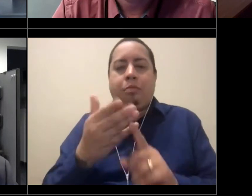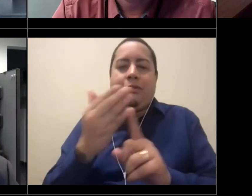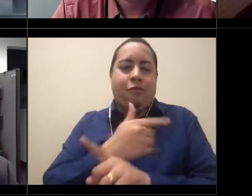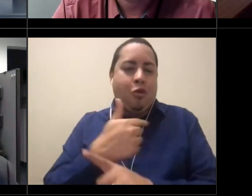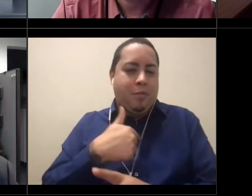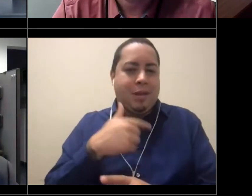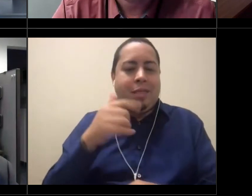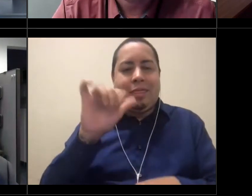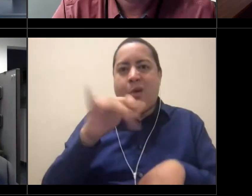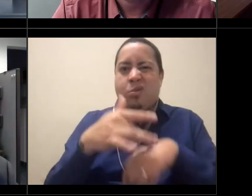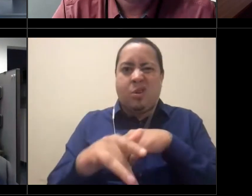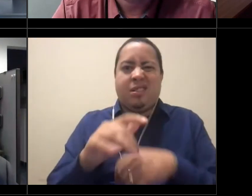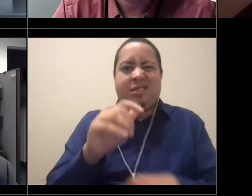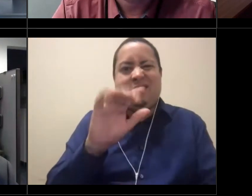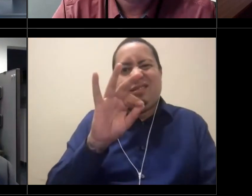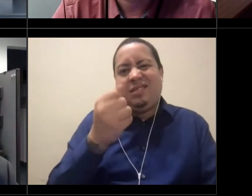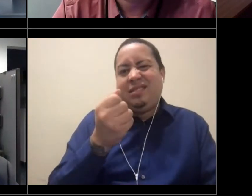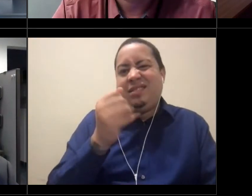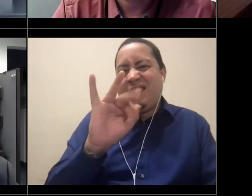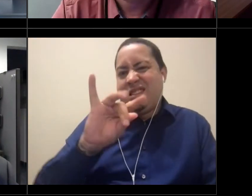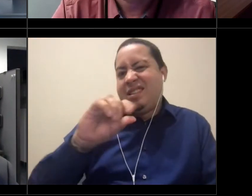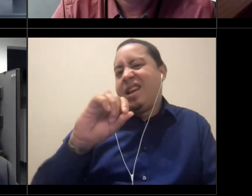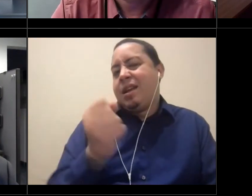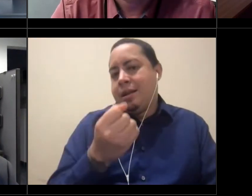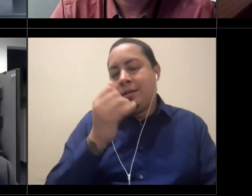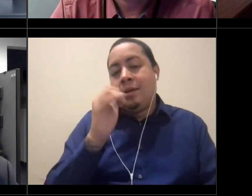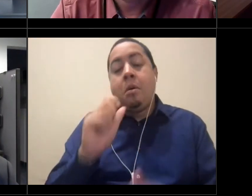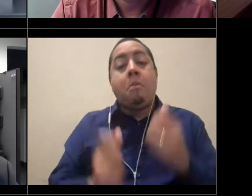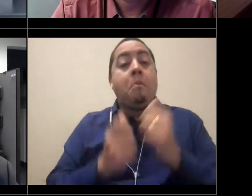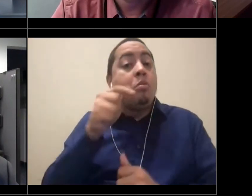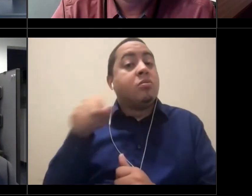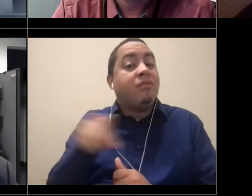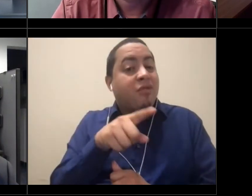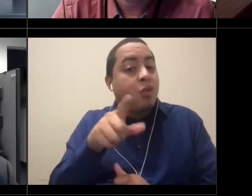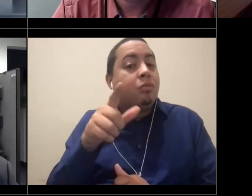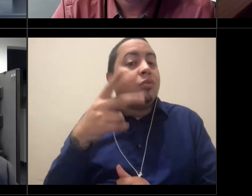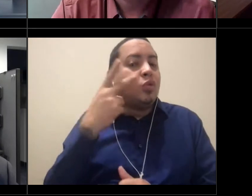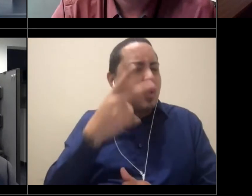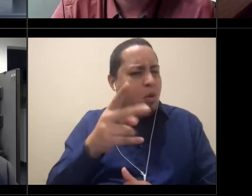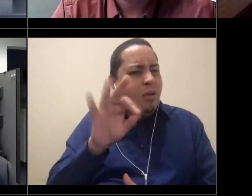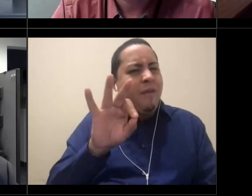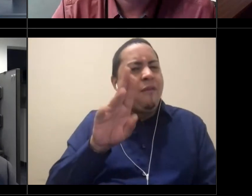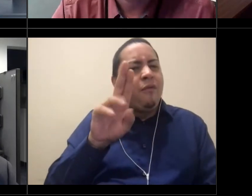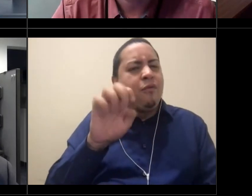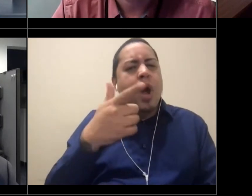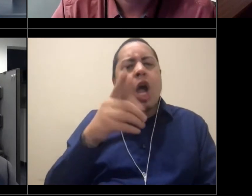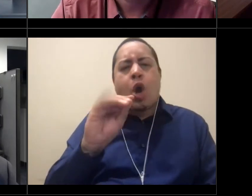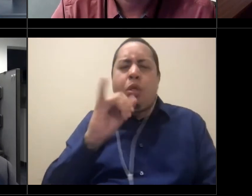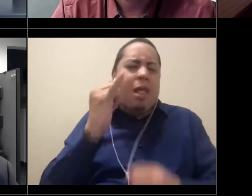So the Fuego eruptions where you all guessed the red dot the very last poll question.